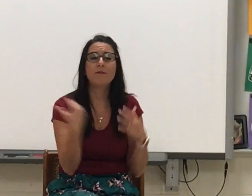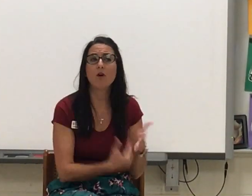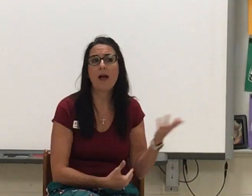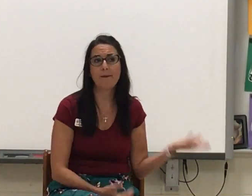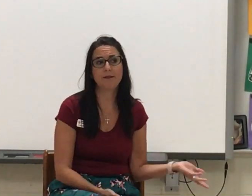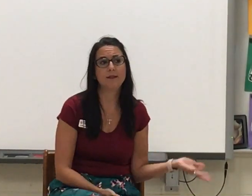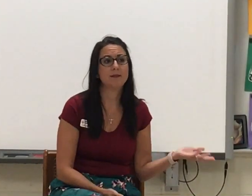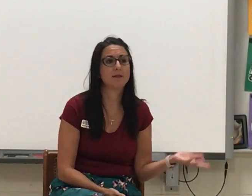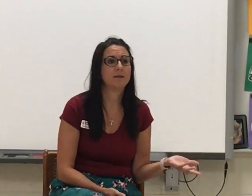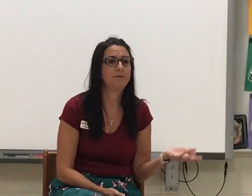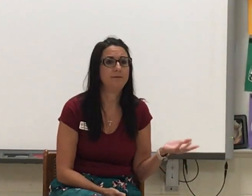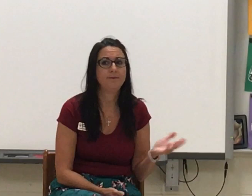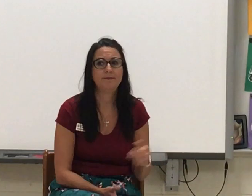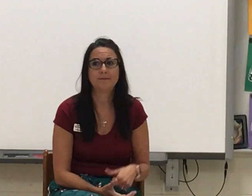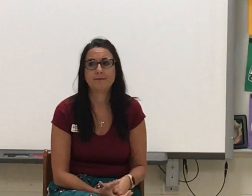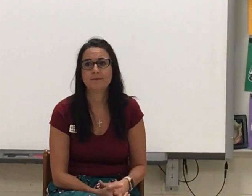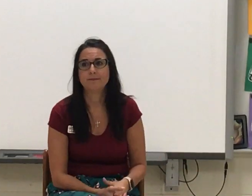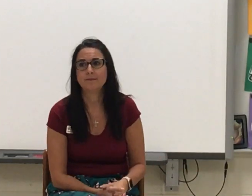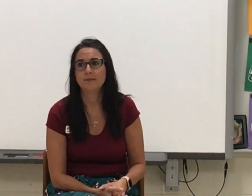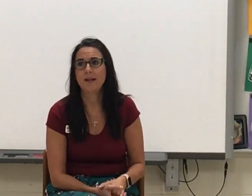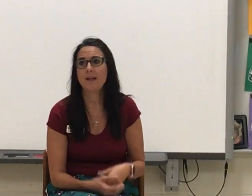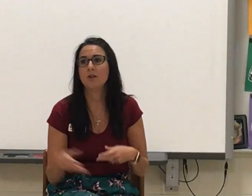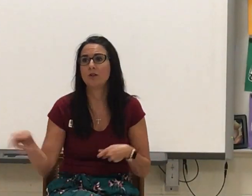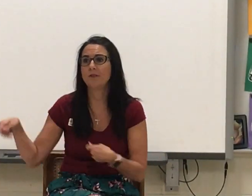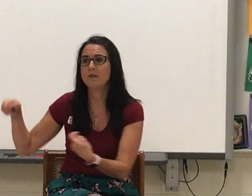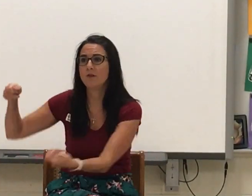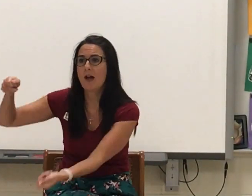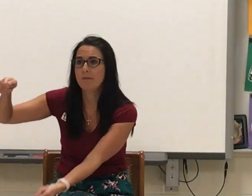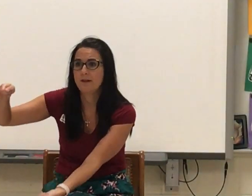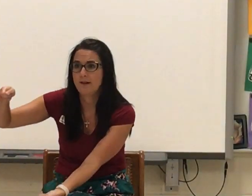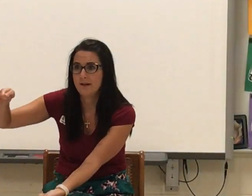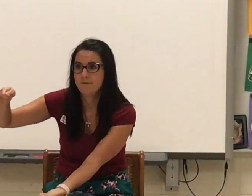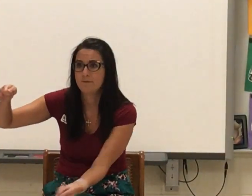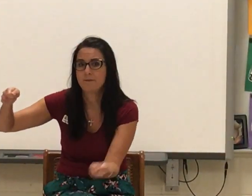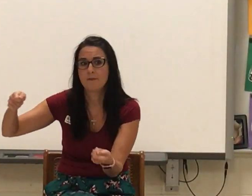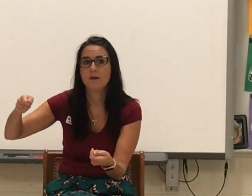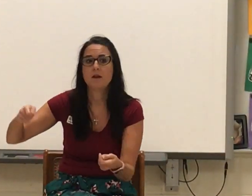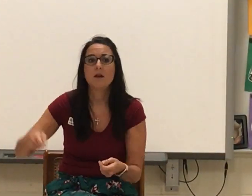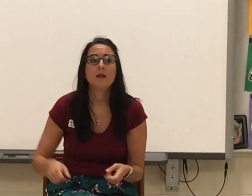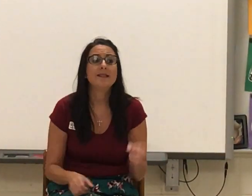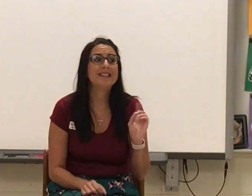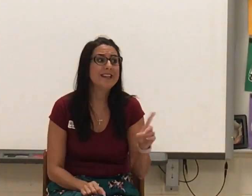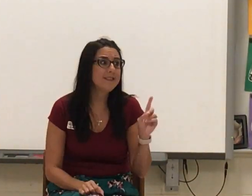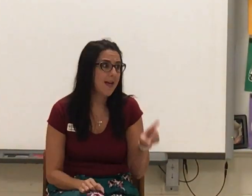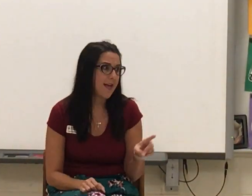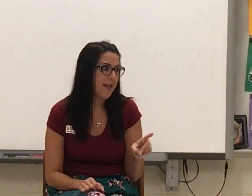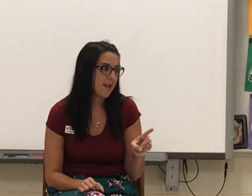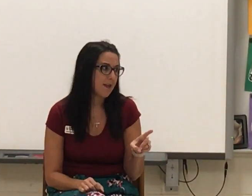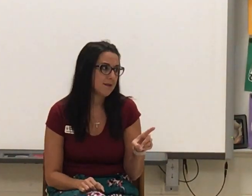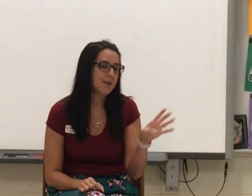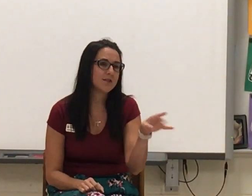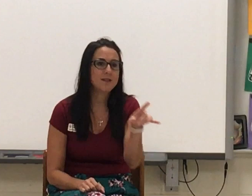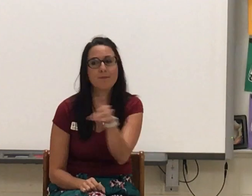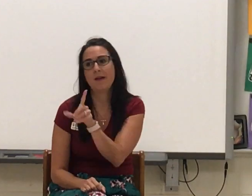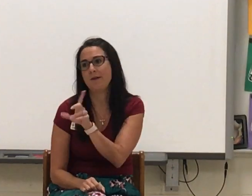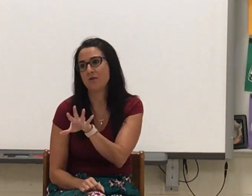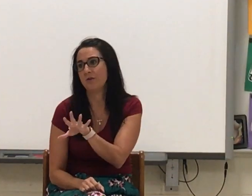give you vocab lists? Like here learn these vocabulary. Did they... now this may have